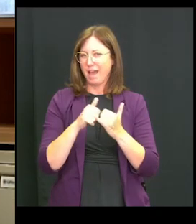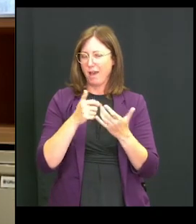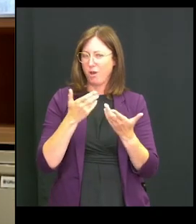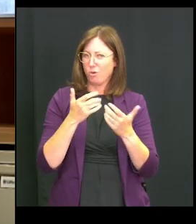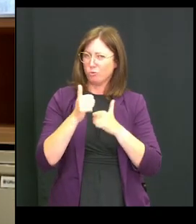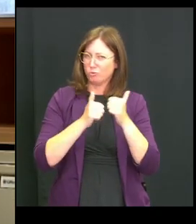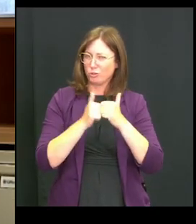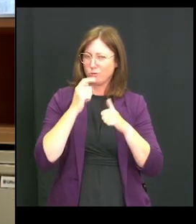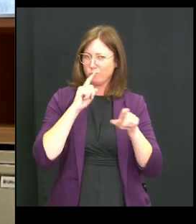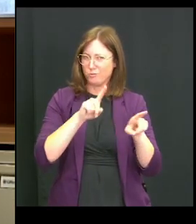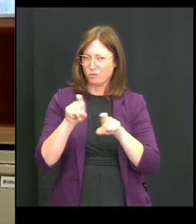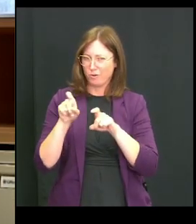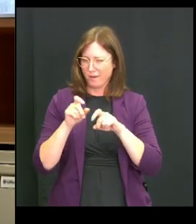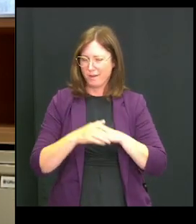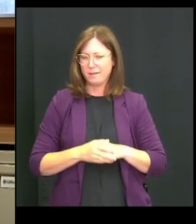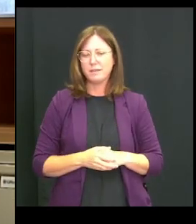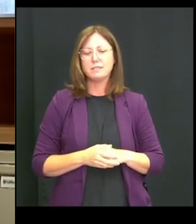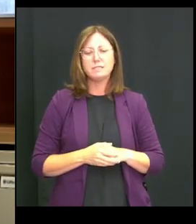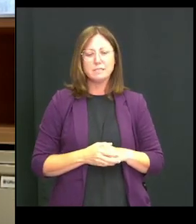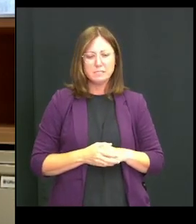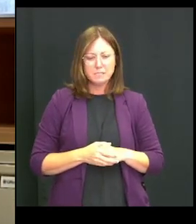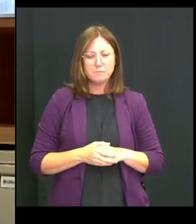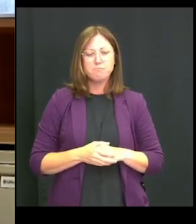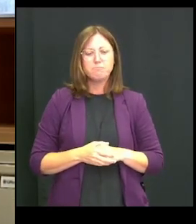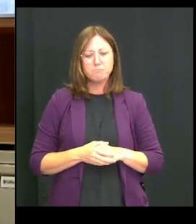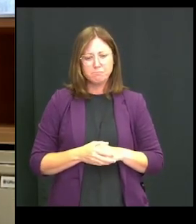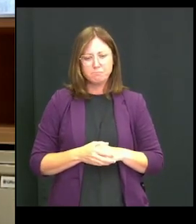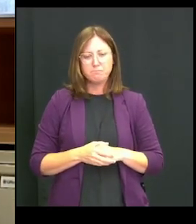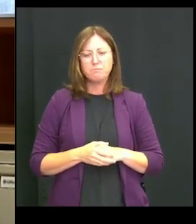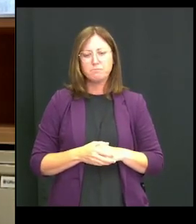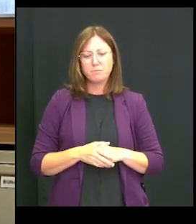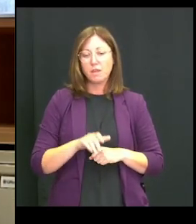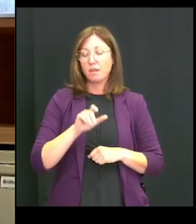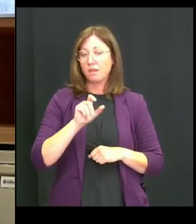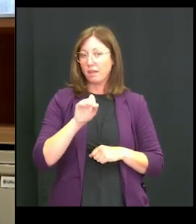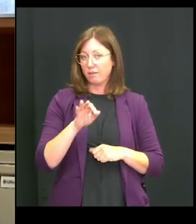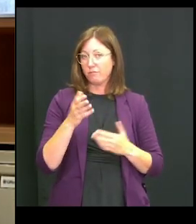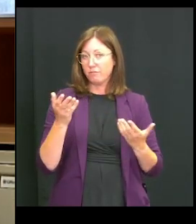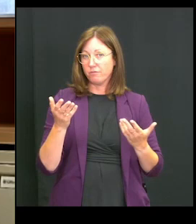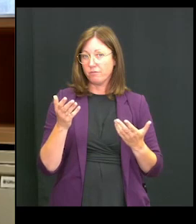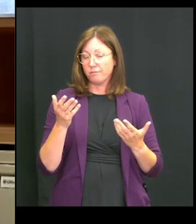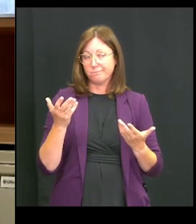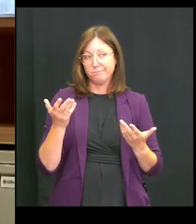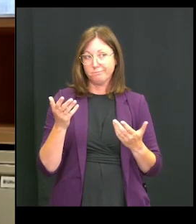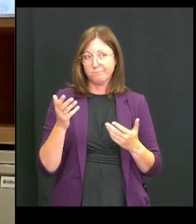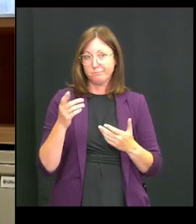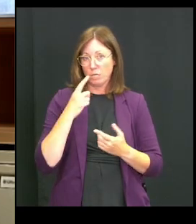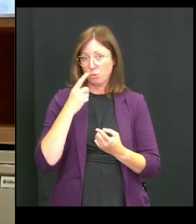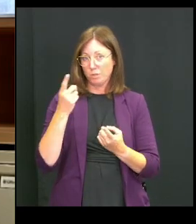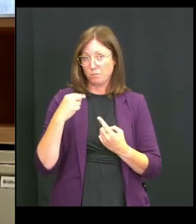So once you get to a sample of 800 respondents or so,